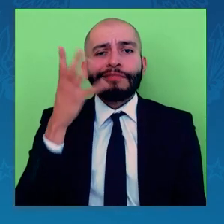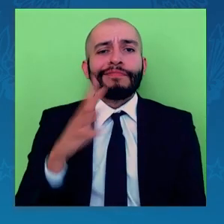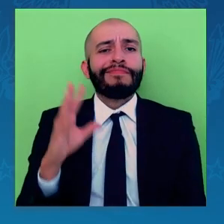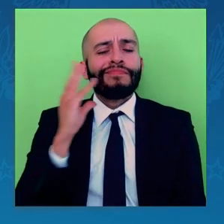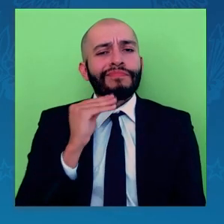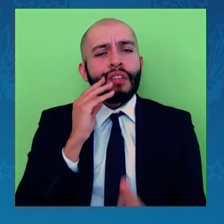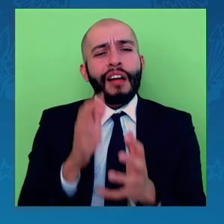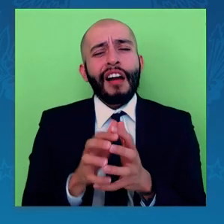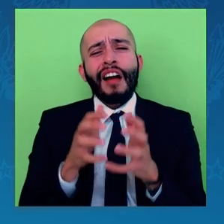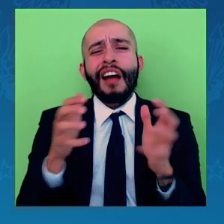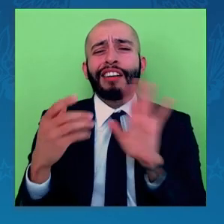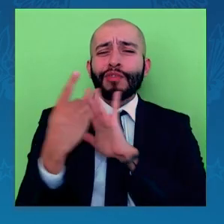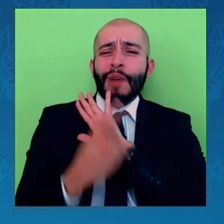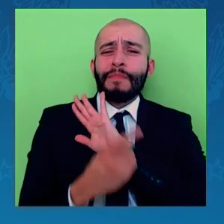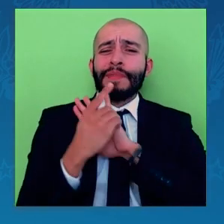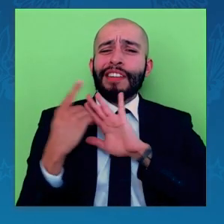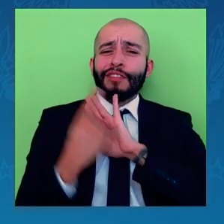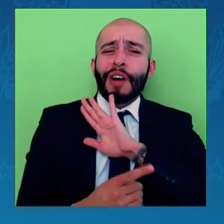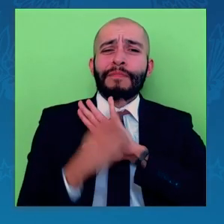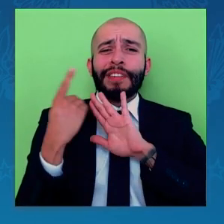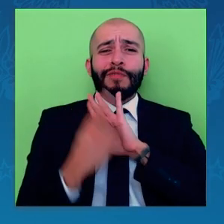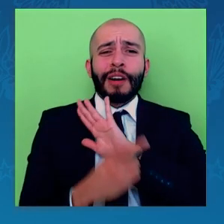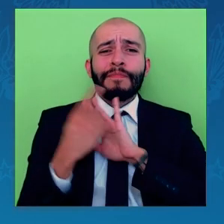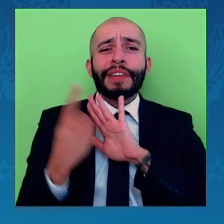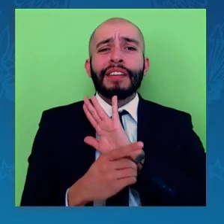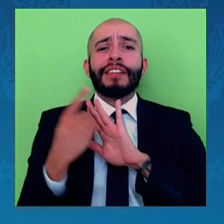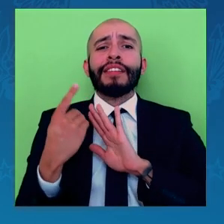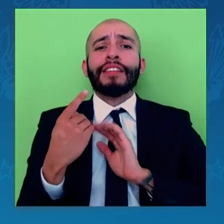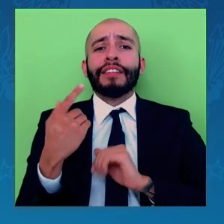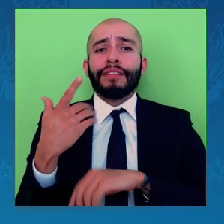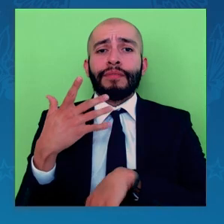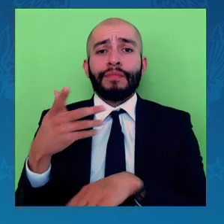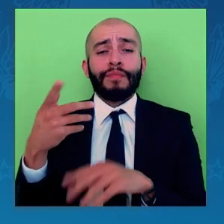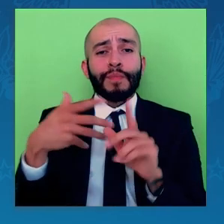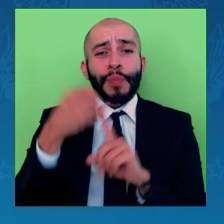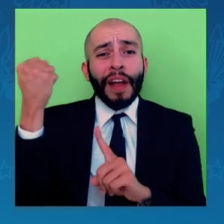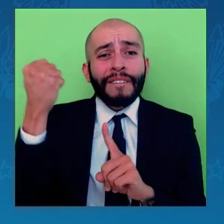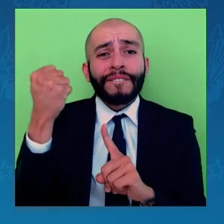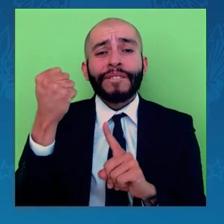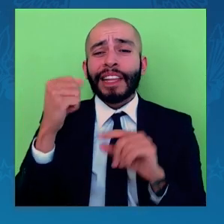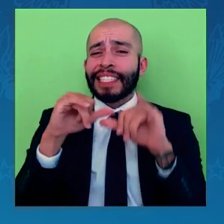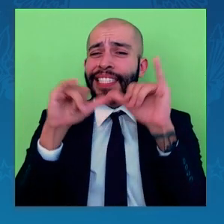of opportunity, health and their dignity. Now, without ever uttering the word equity,